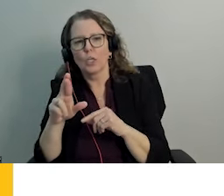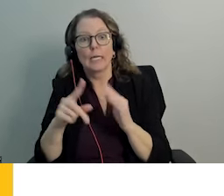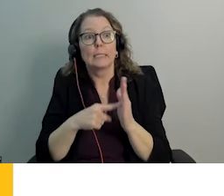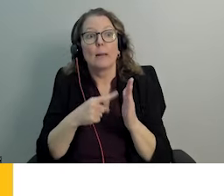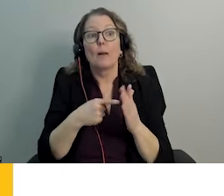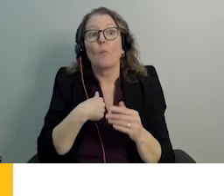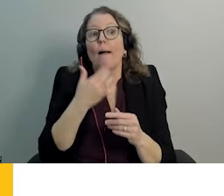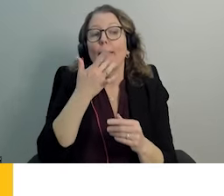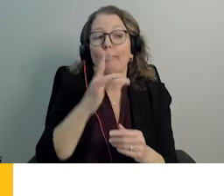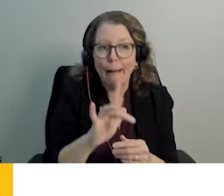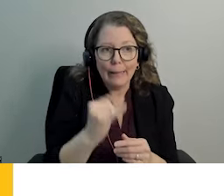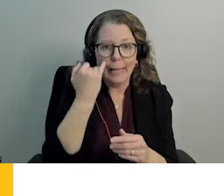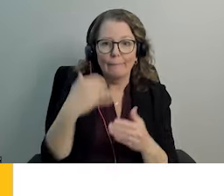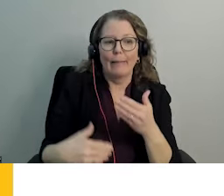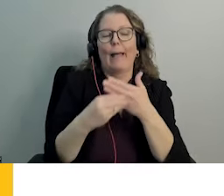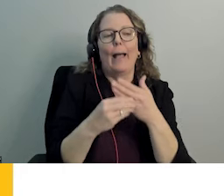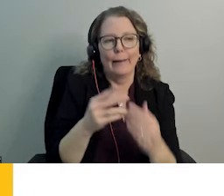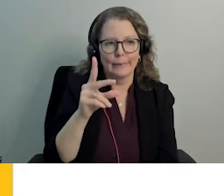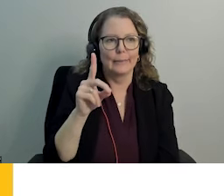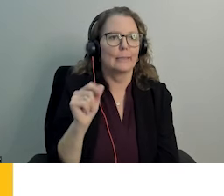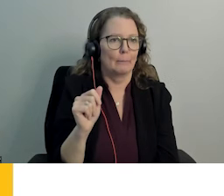if disability is mentioned kind of at the end.